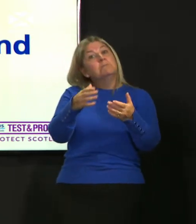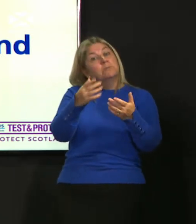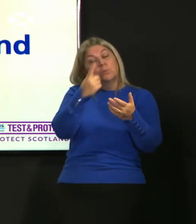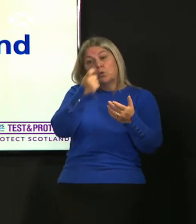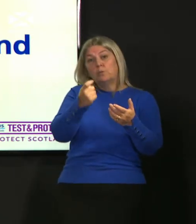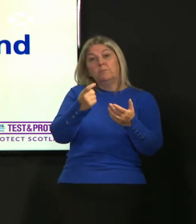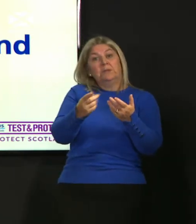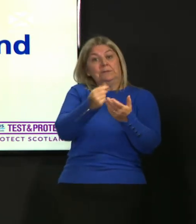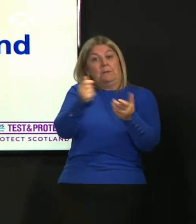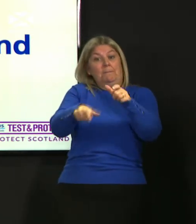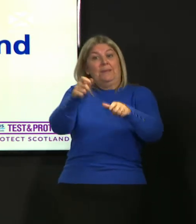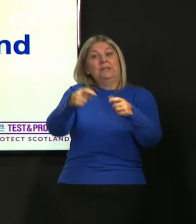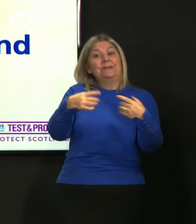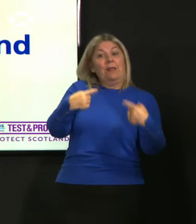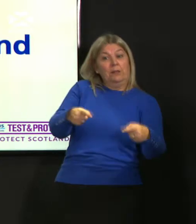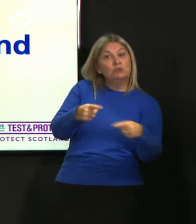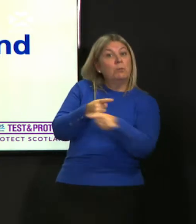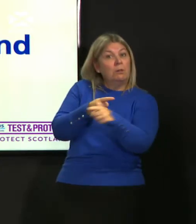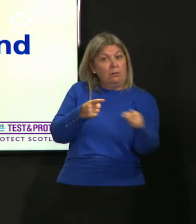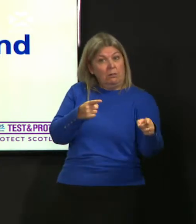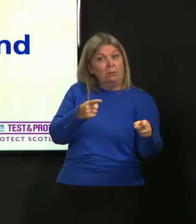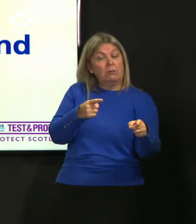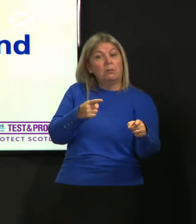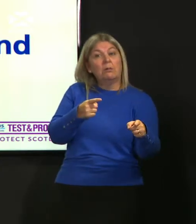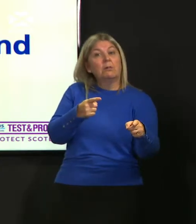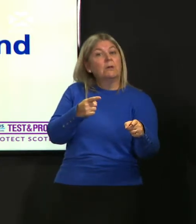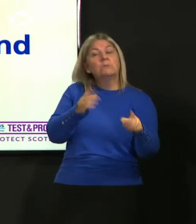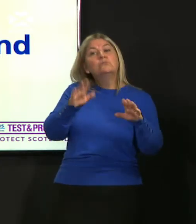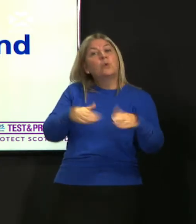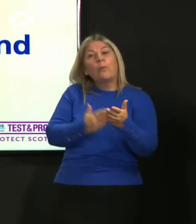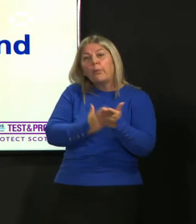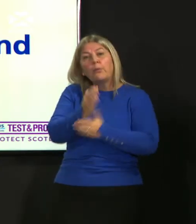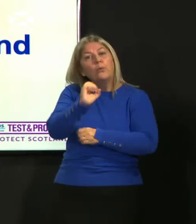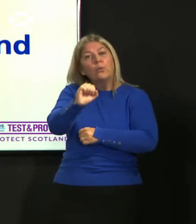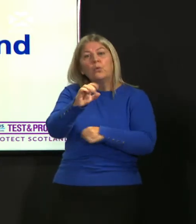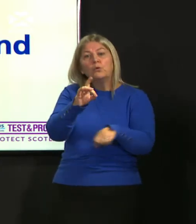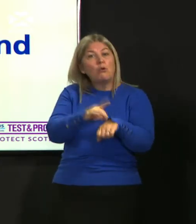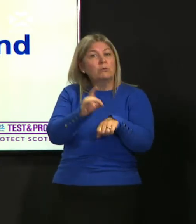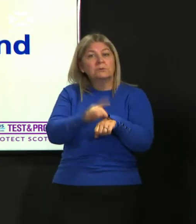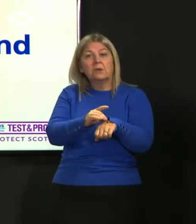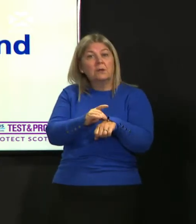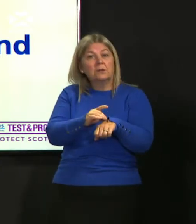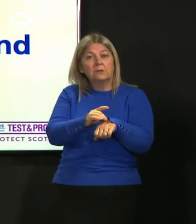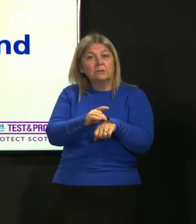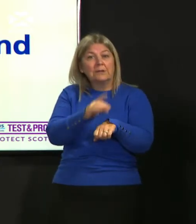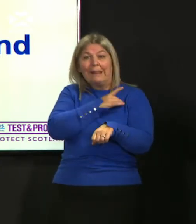getting vaccinated through their GP practice. And the reason for that is one of the reasons why we've